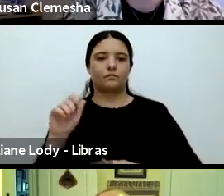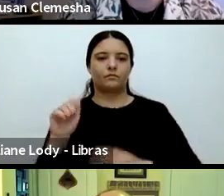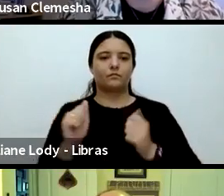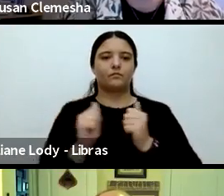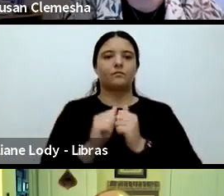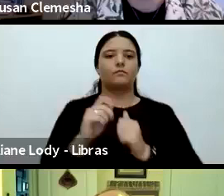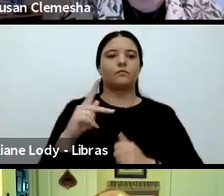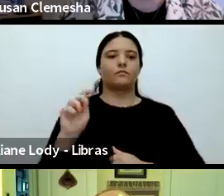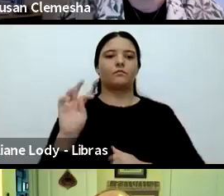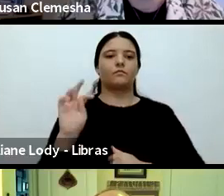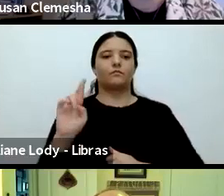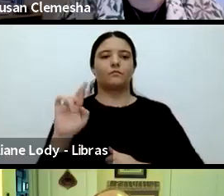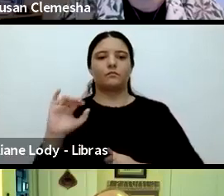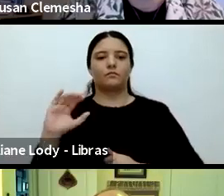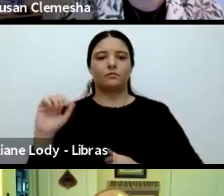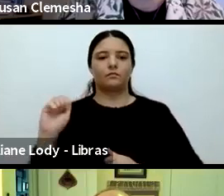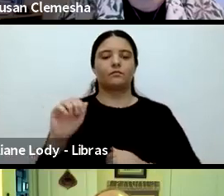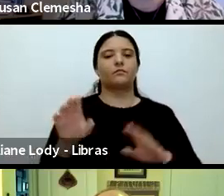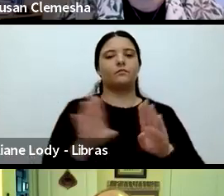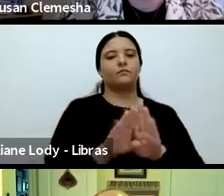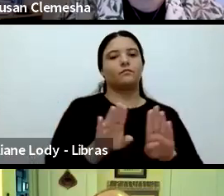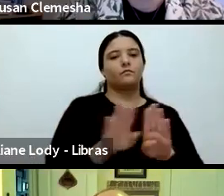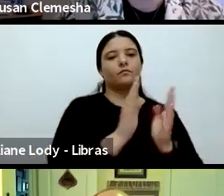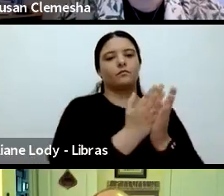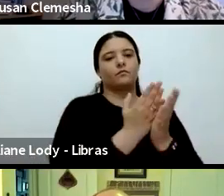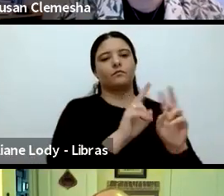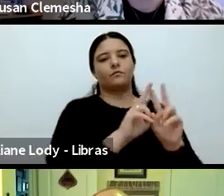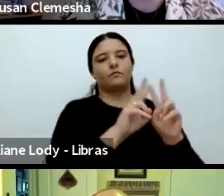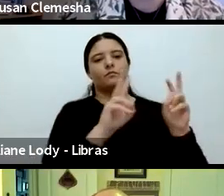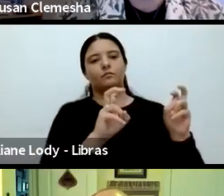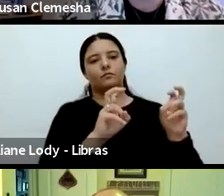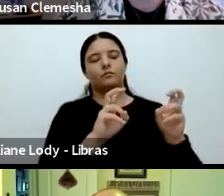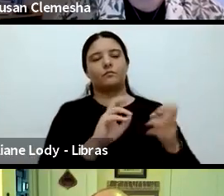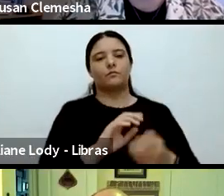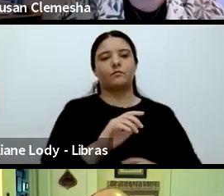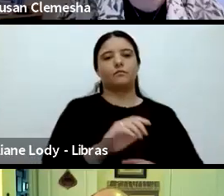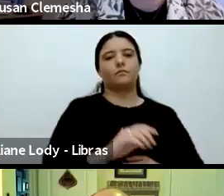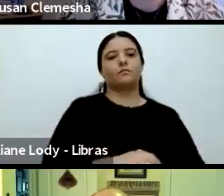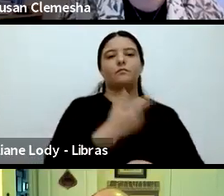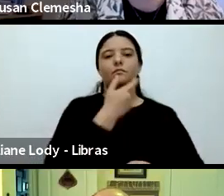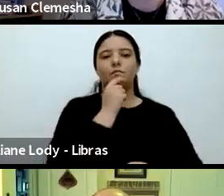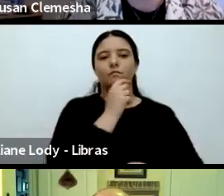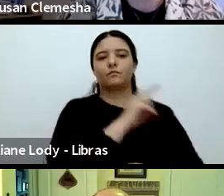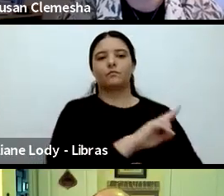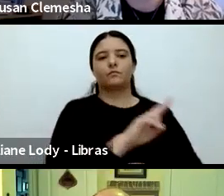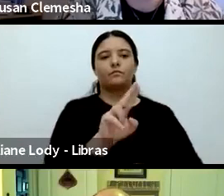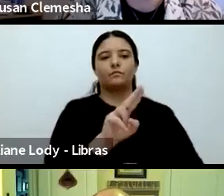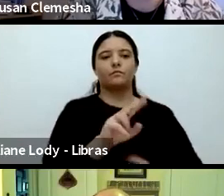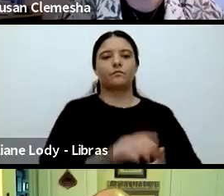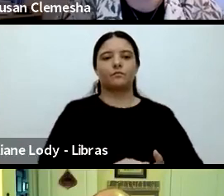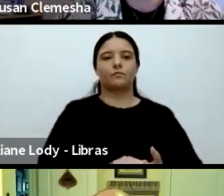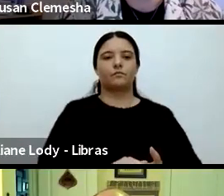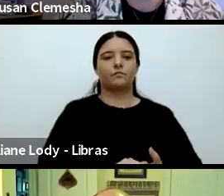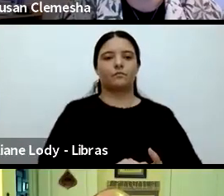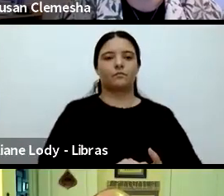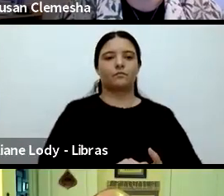Patricia houses, developing coach riley and. y and historical sensitivity and historical sensitive teacher education. Lobo lessons from Lobo lessons from a literacy education program.